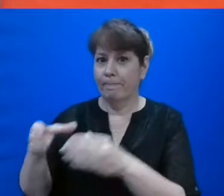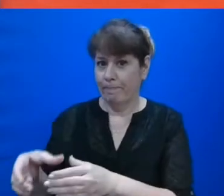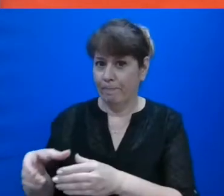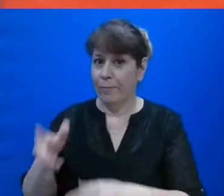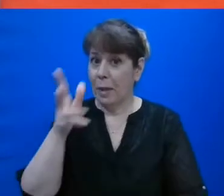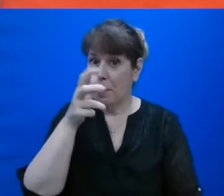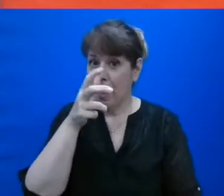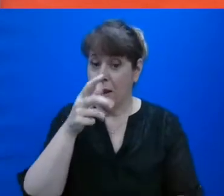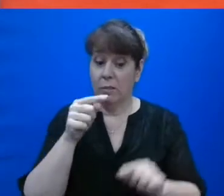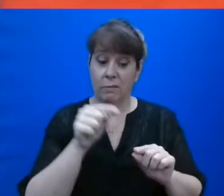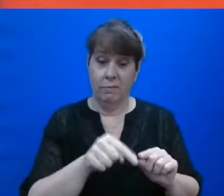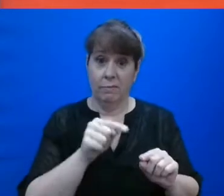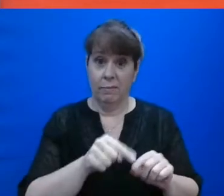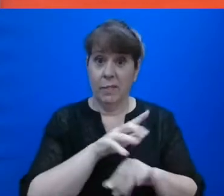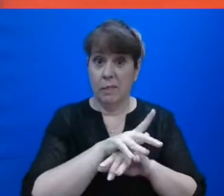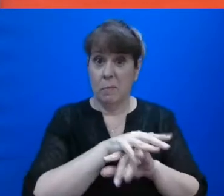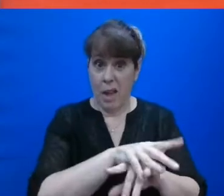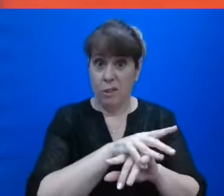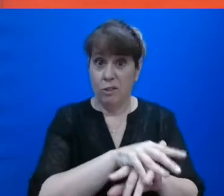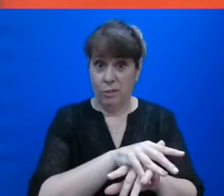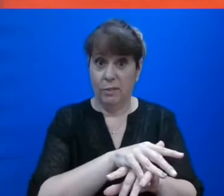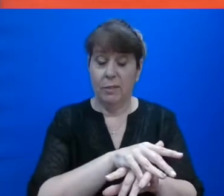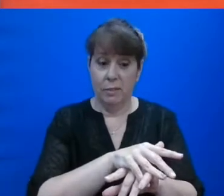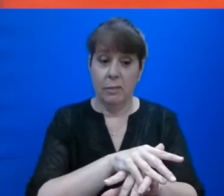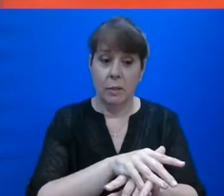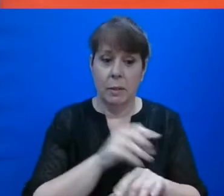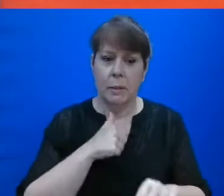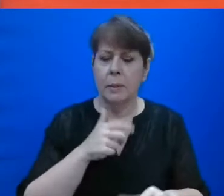HAVE SPIDERS. LET'S COUNT THEM TO SEE HOW MANY.